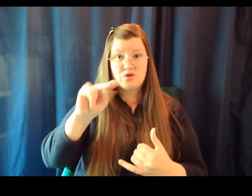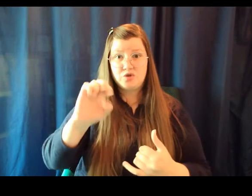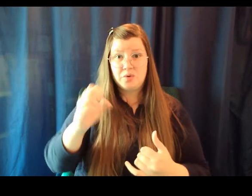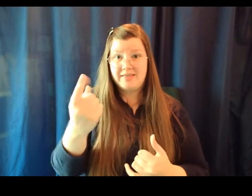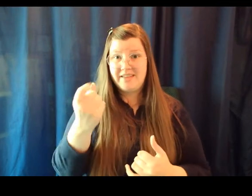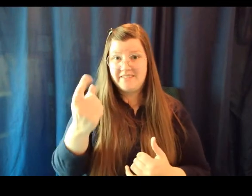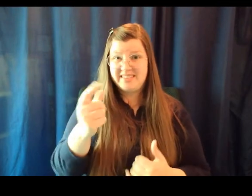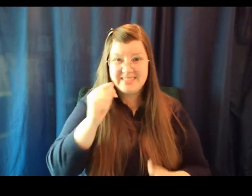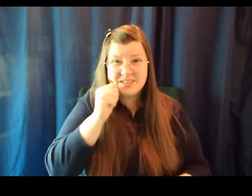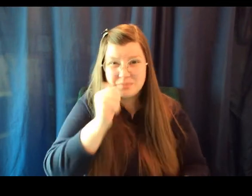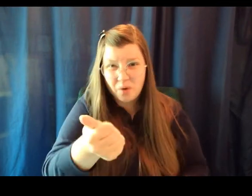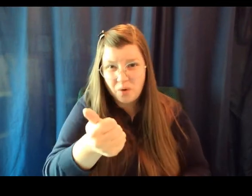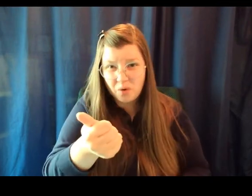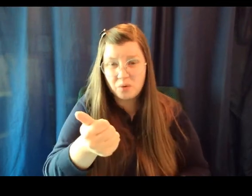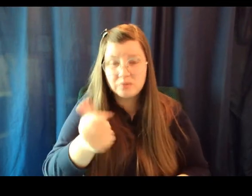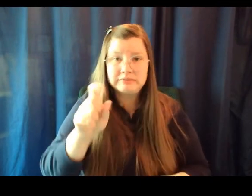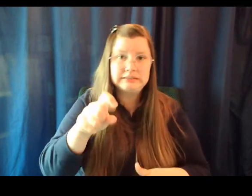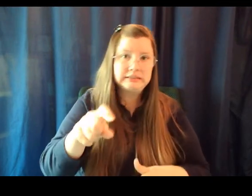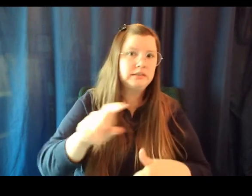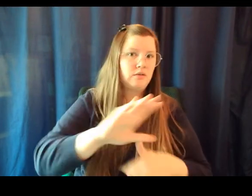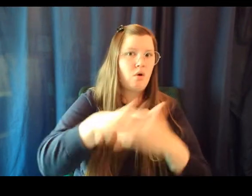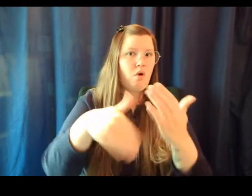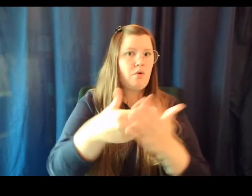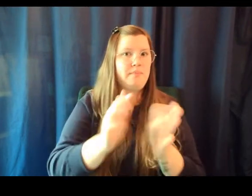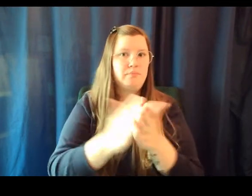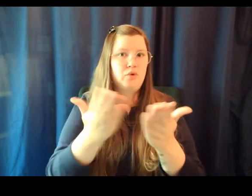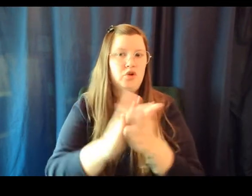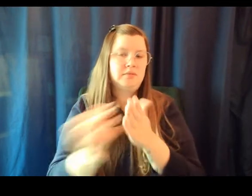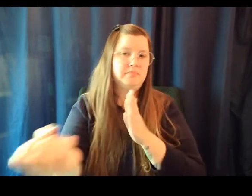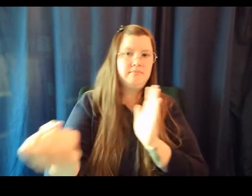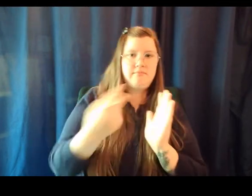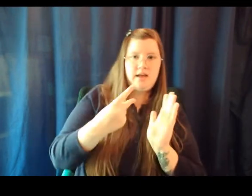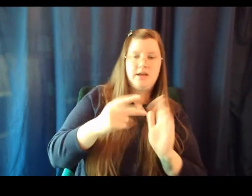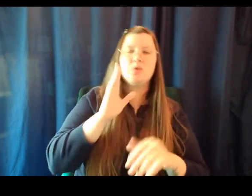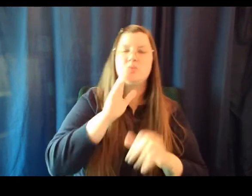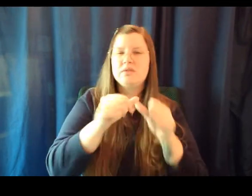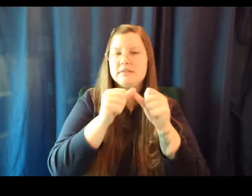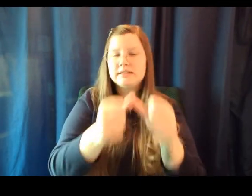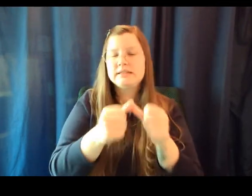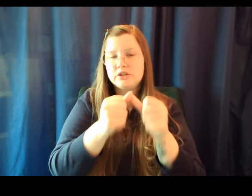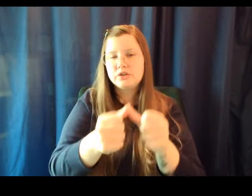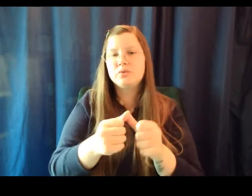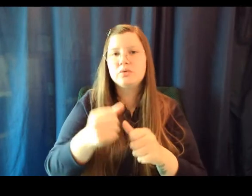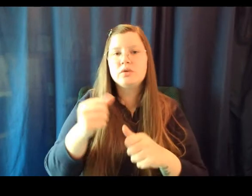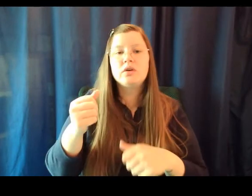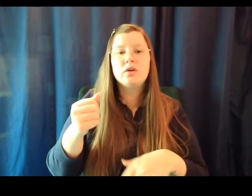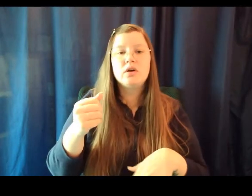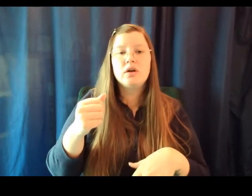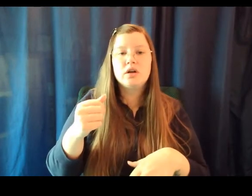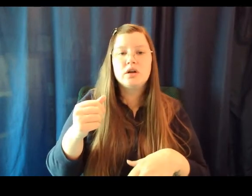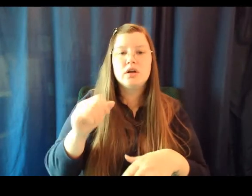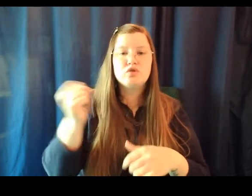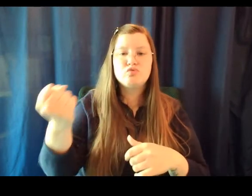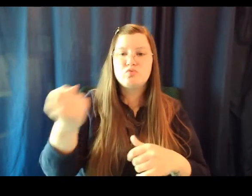We will continue Wednesday "curbside Library book drop off only" through Wednesday, June 23rd.